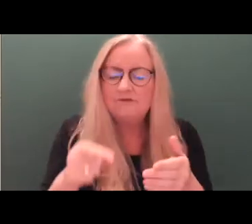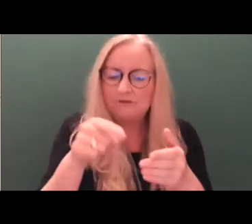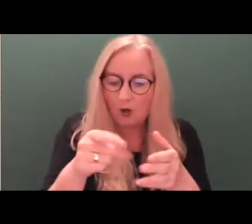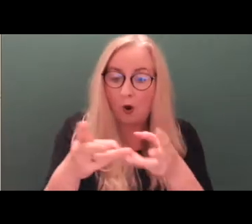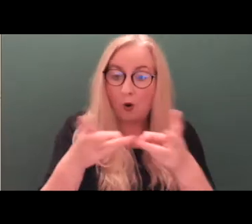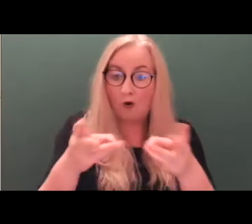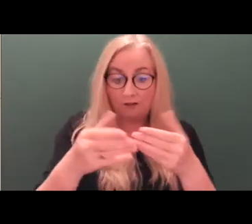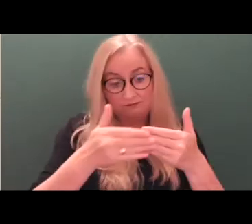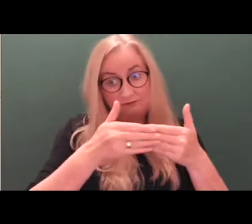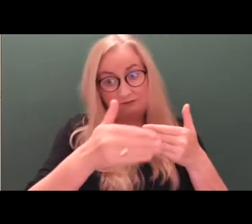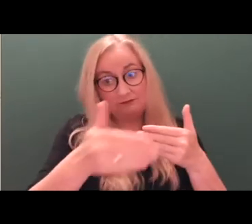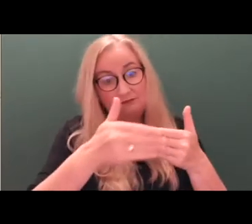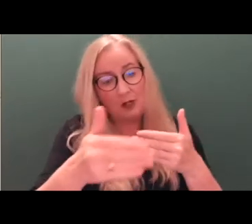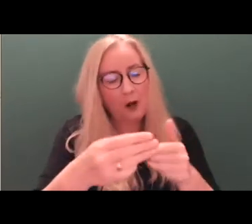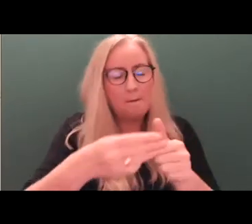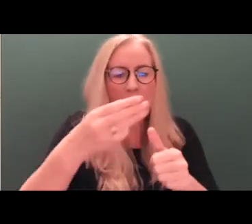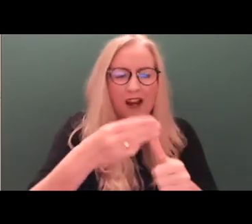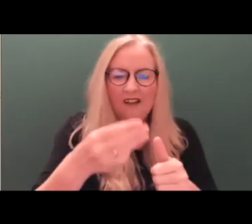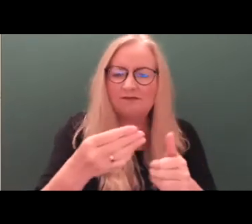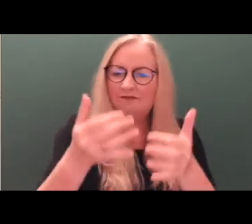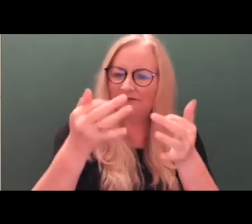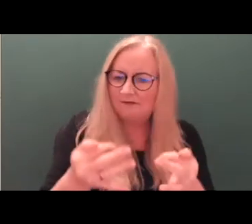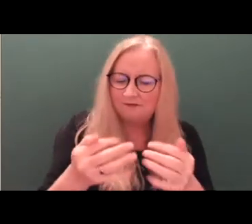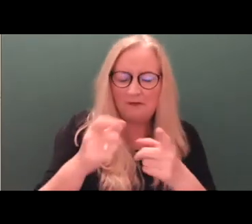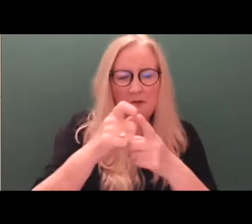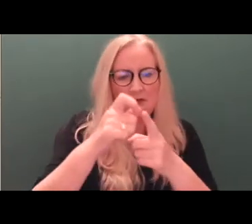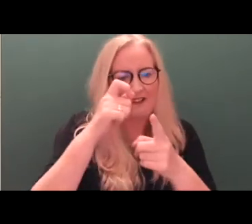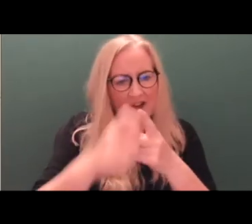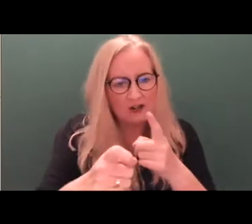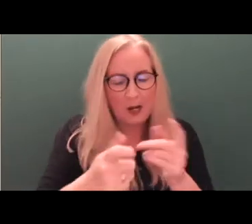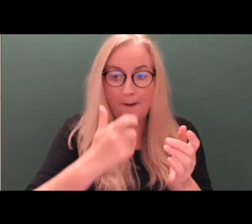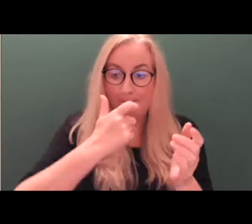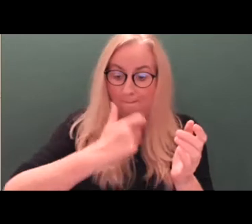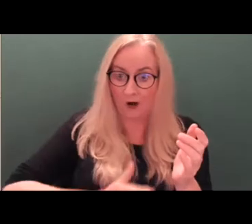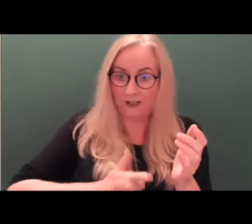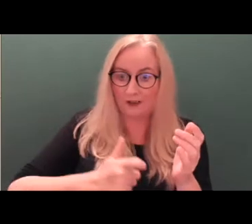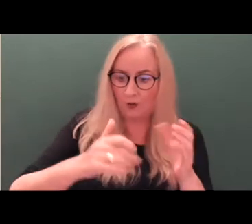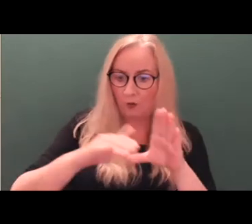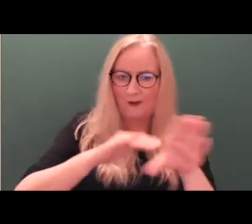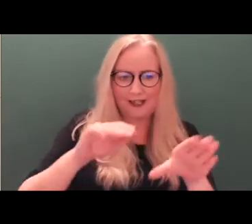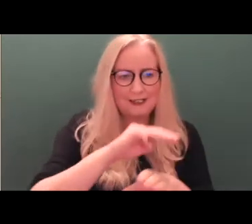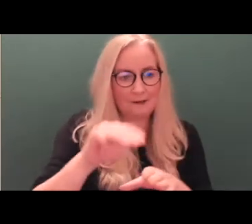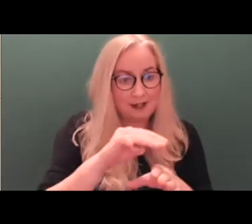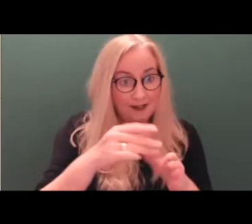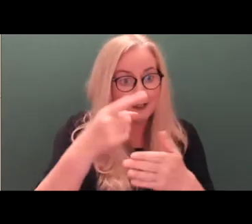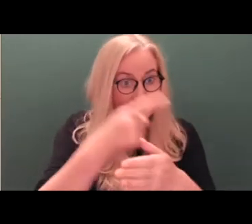to prepare officials, professionals, persons with disabilities and society as a whole for